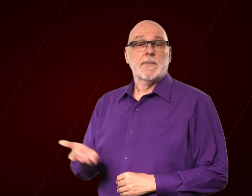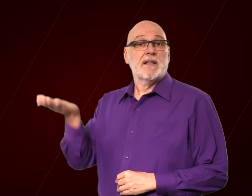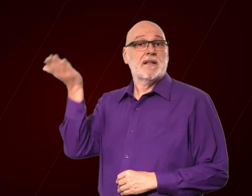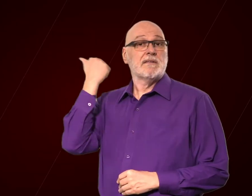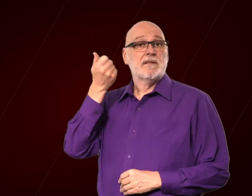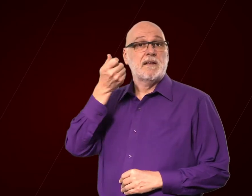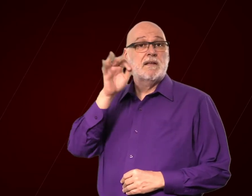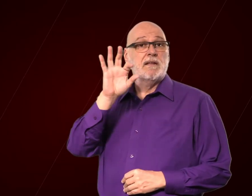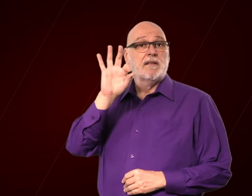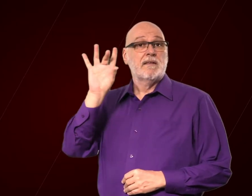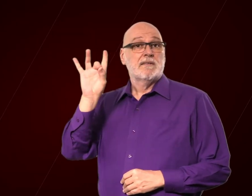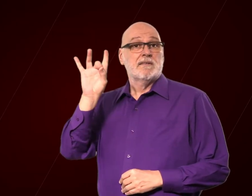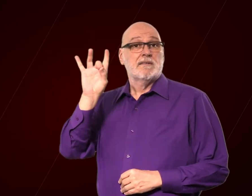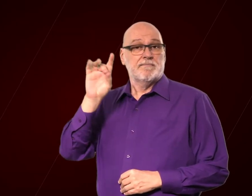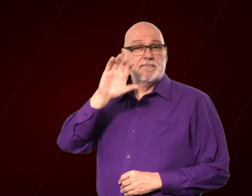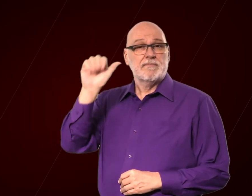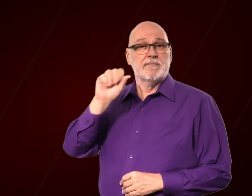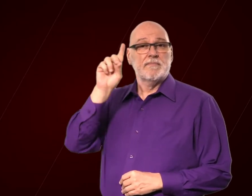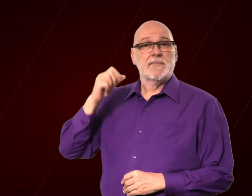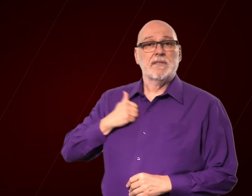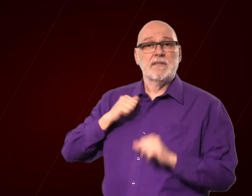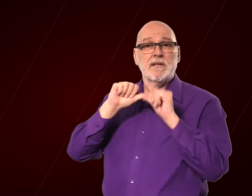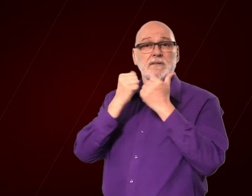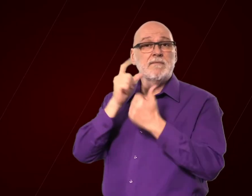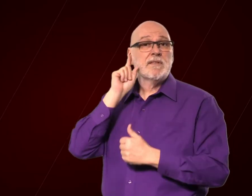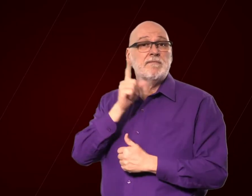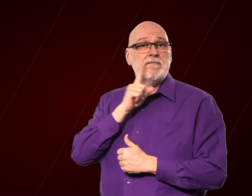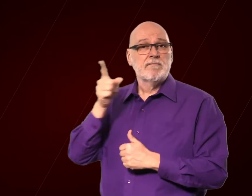[Anselmo]: In 1998, the Canadian Association of the Deaf, CAD,